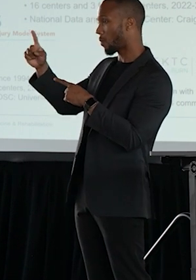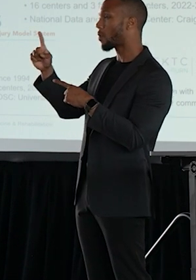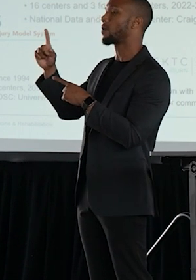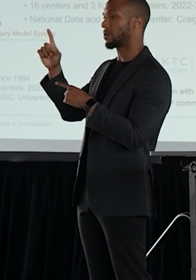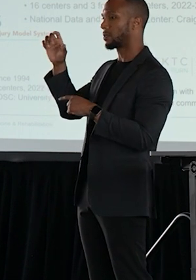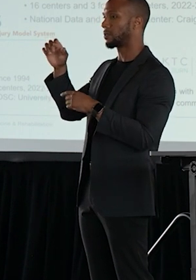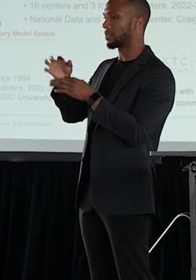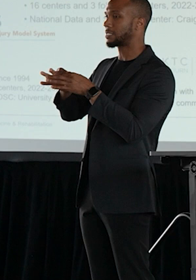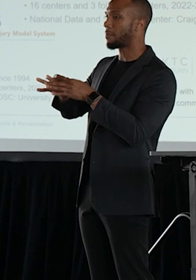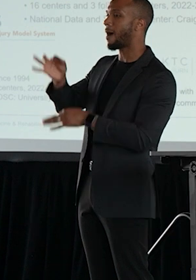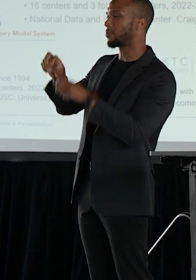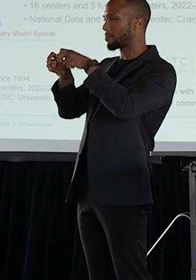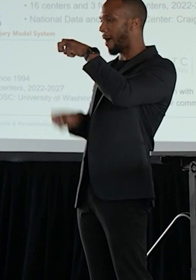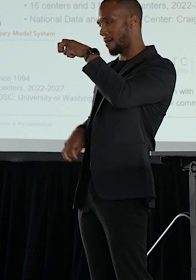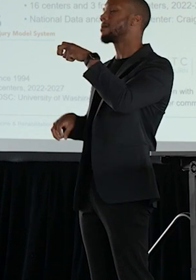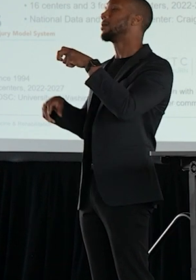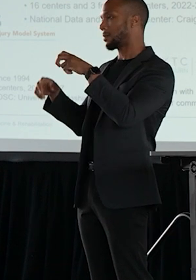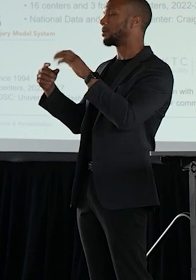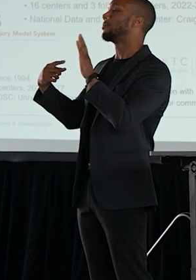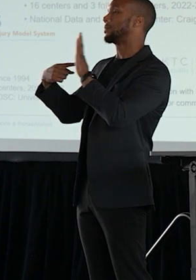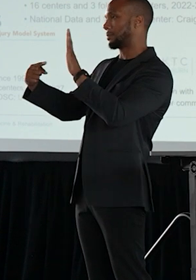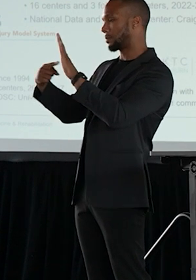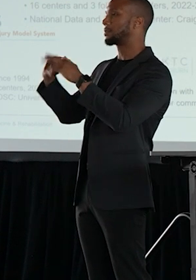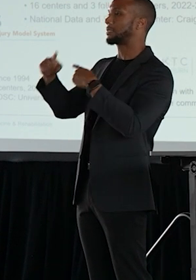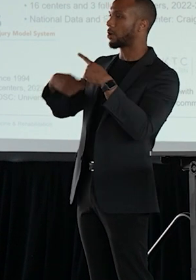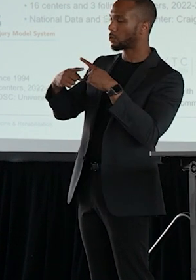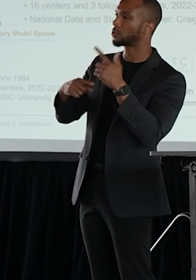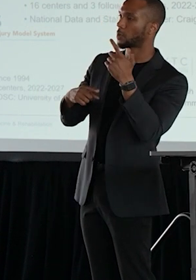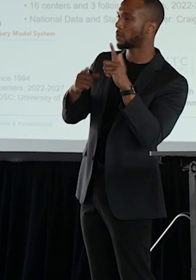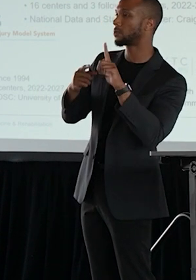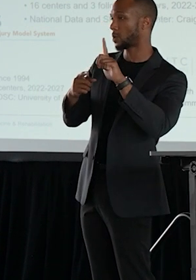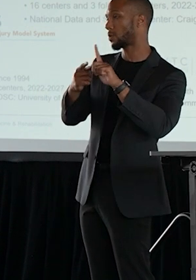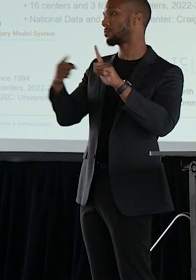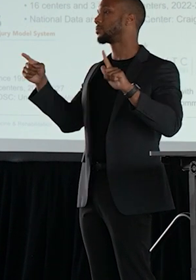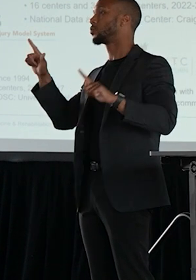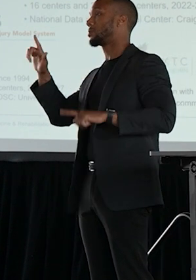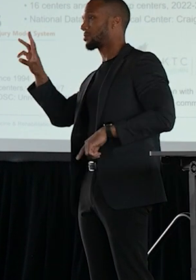current five year cycle is 2021, to 2026 they funded 18 center,